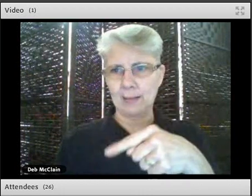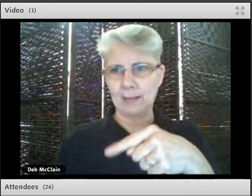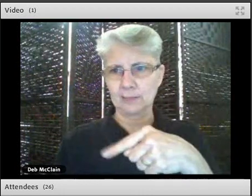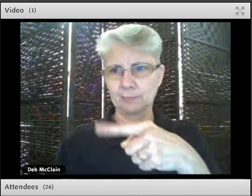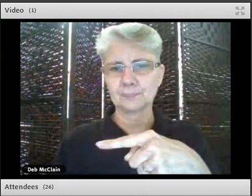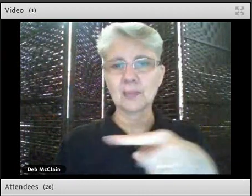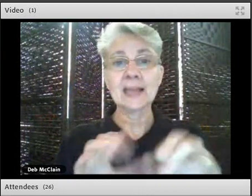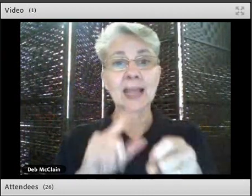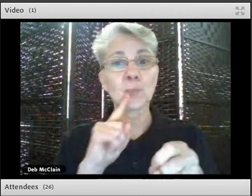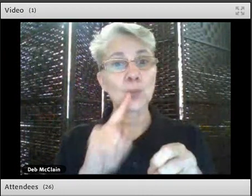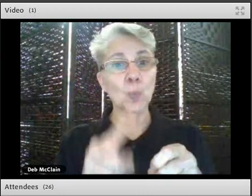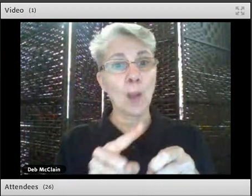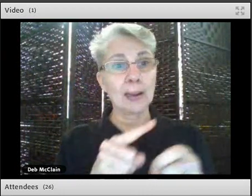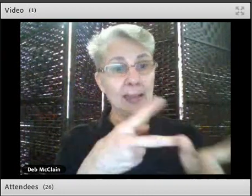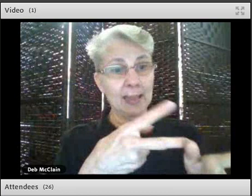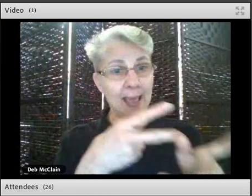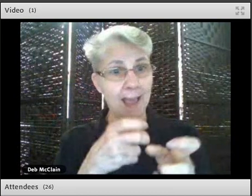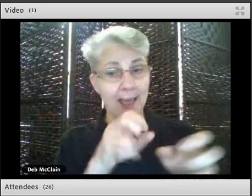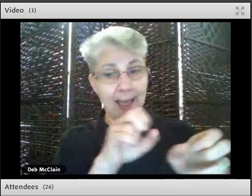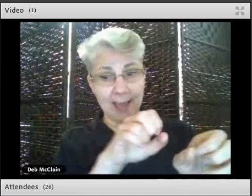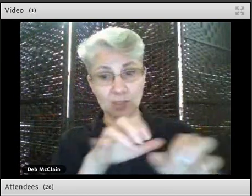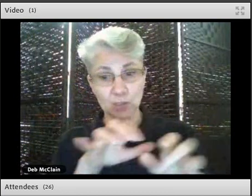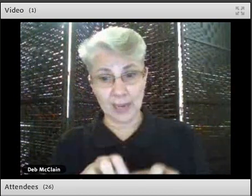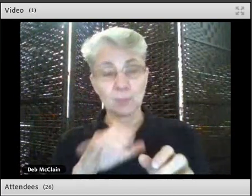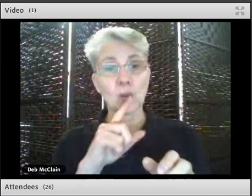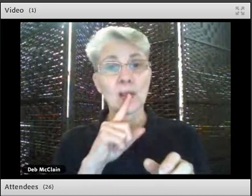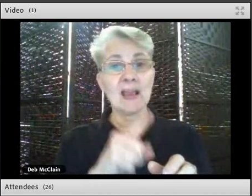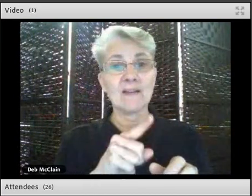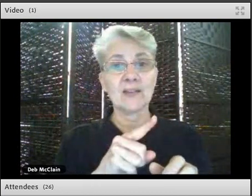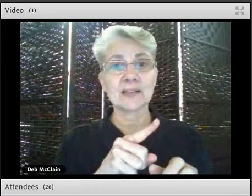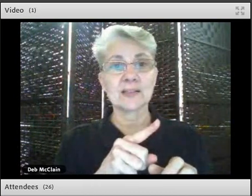You don't need to do any digging to find this information.